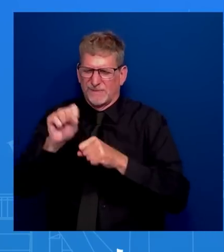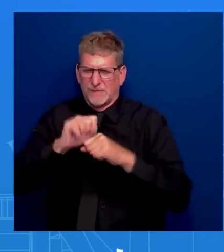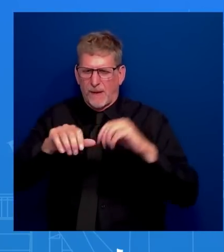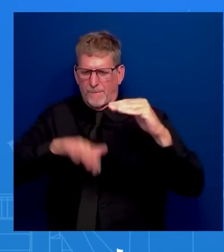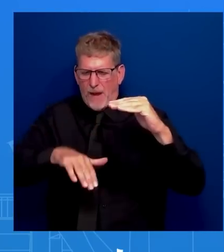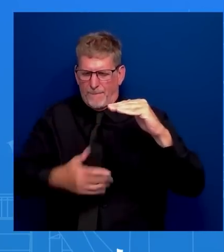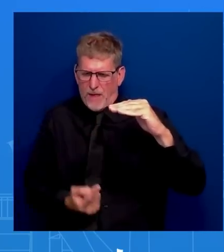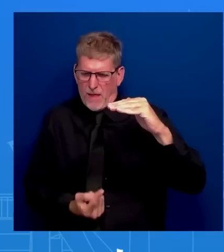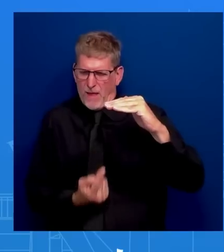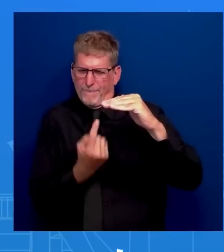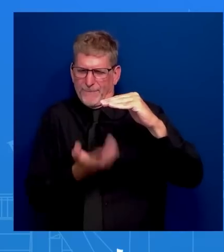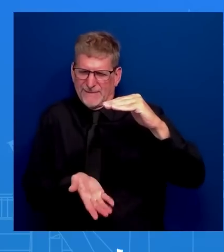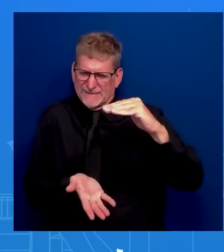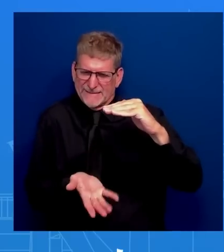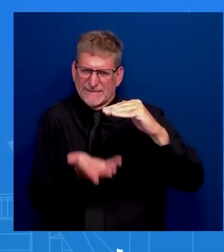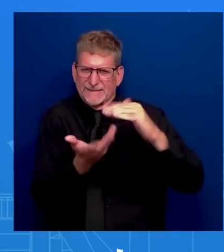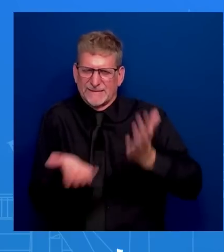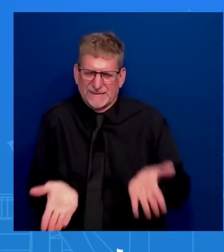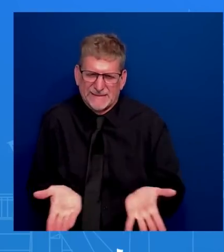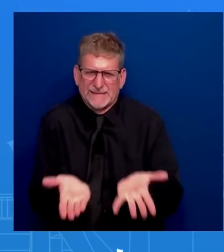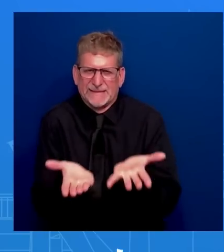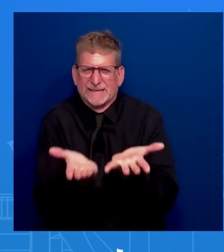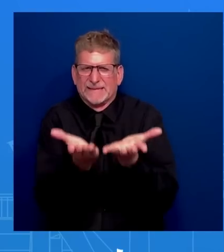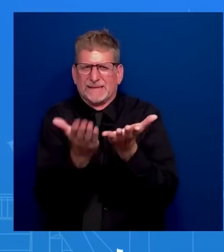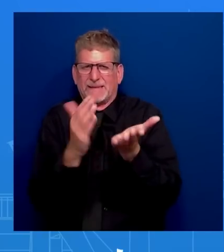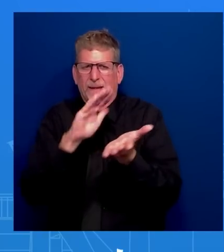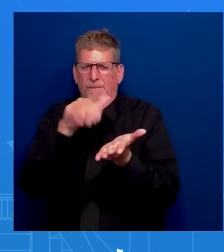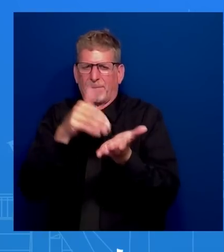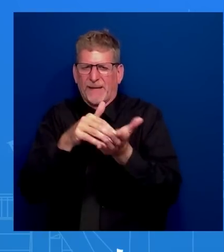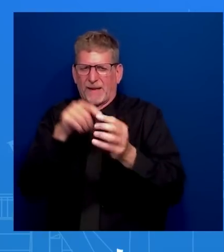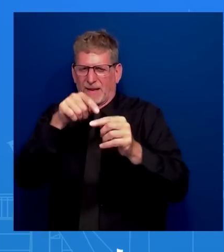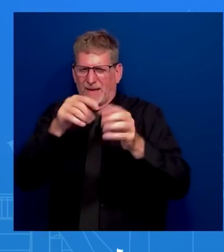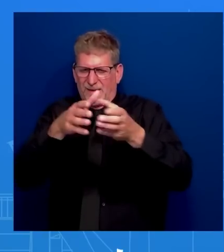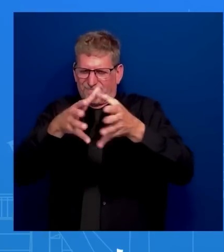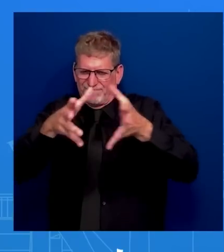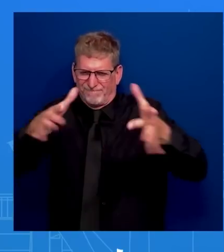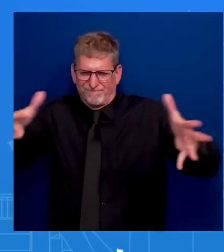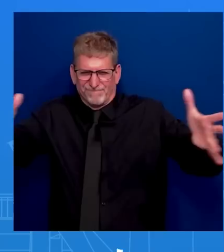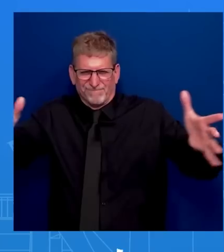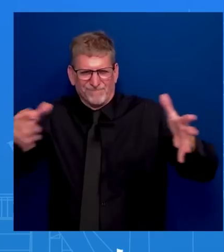feel like they're left -- being left behind. And so that is always been part of the President's agenda,